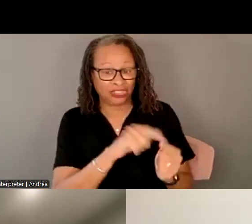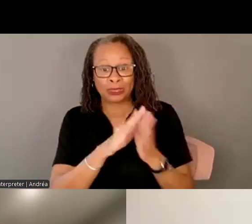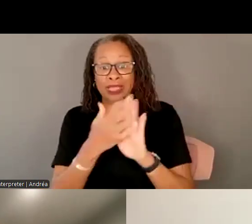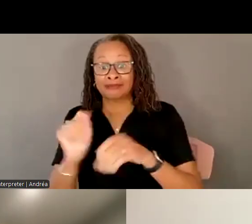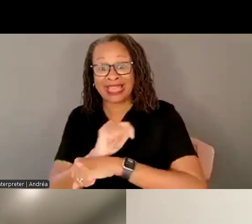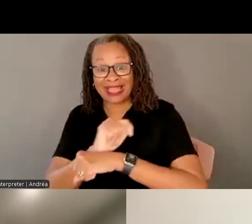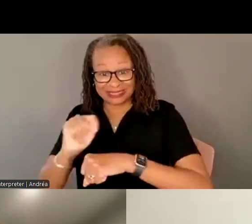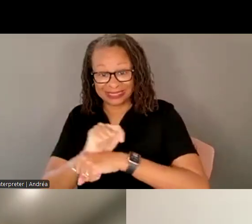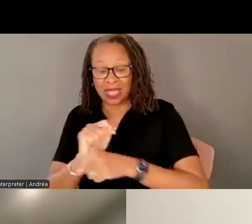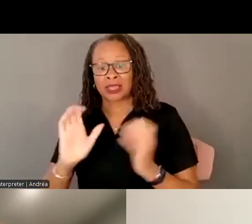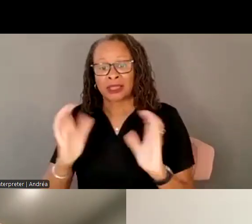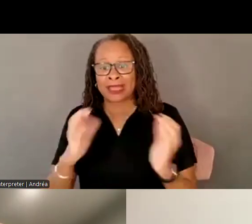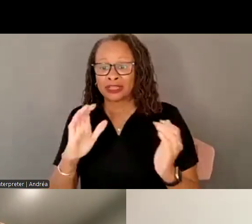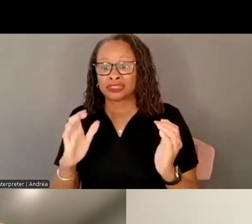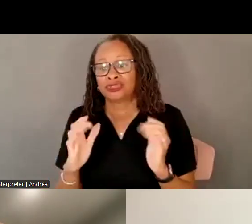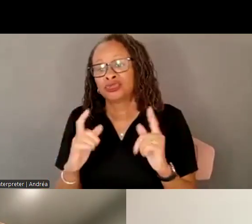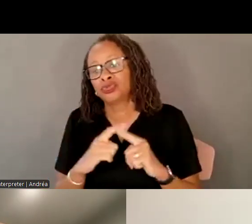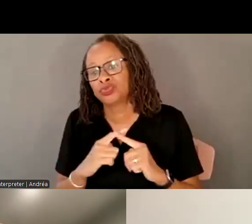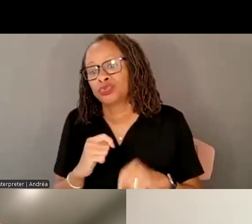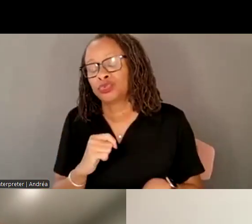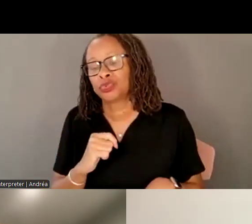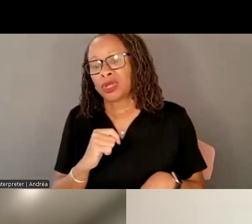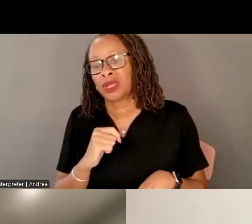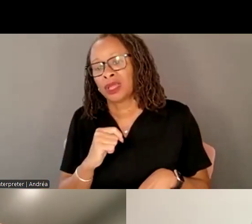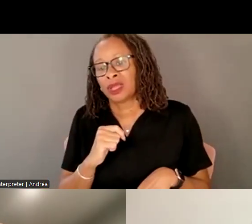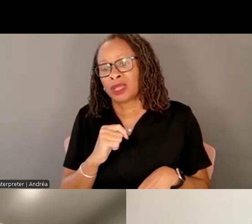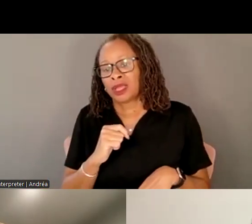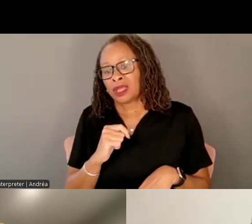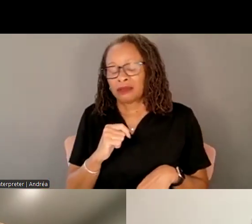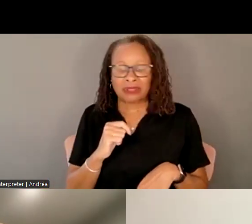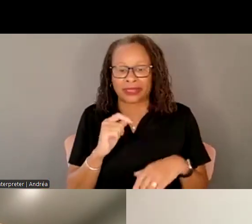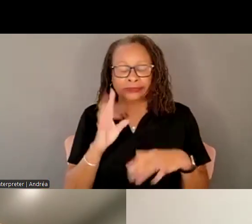versus, like, a renaissance positions most of the time.